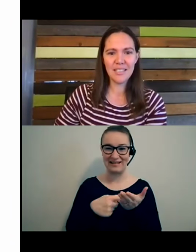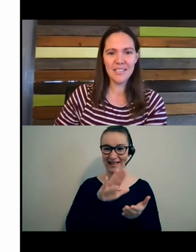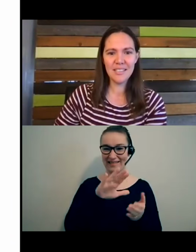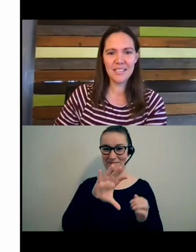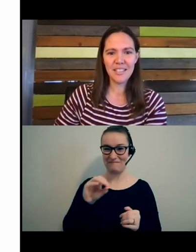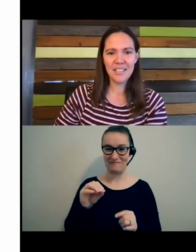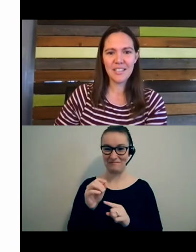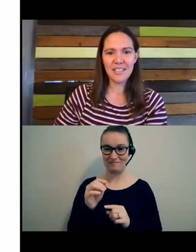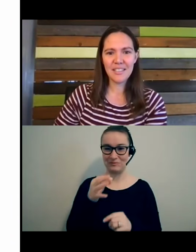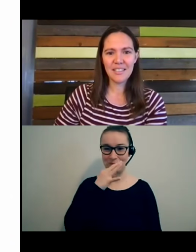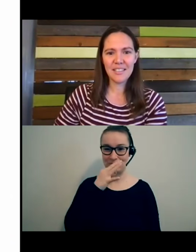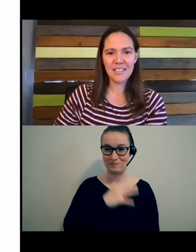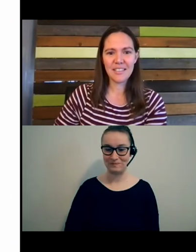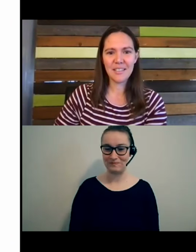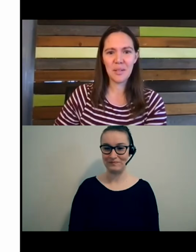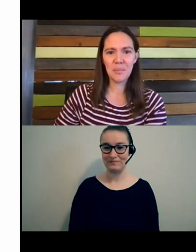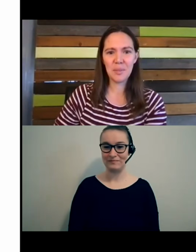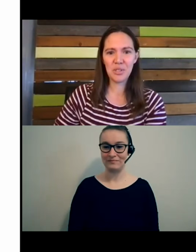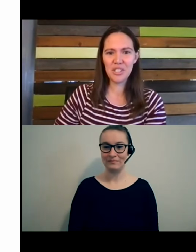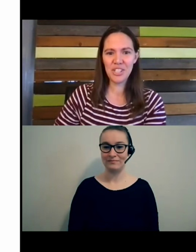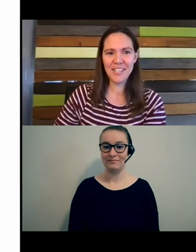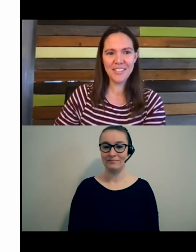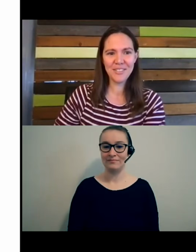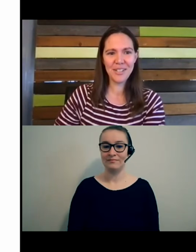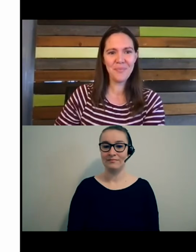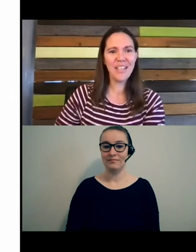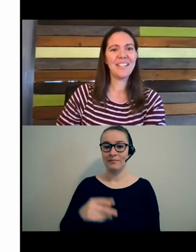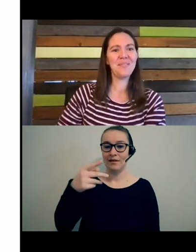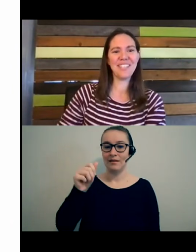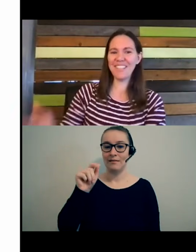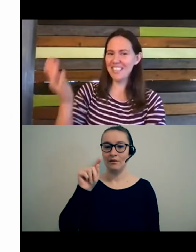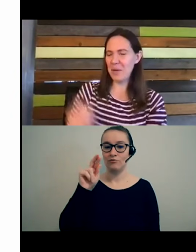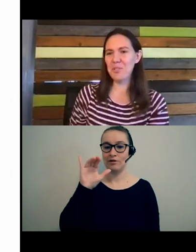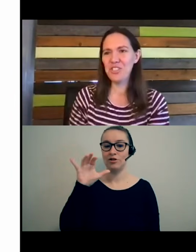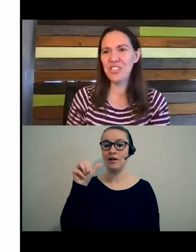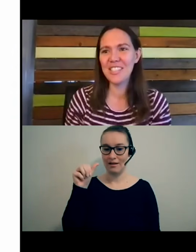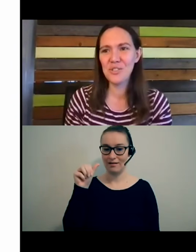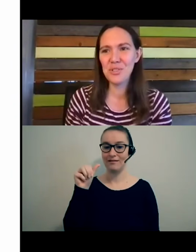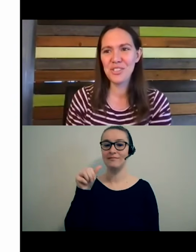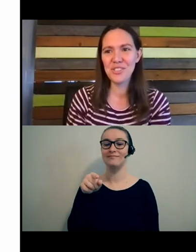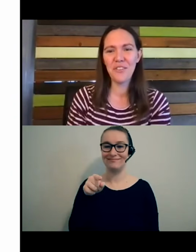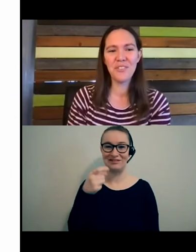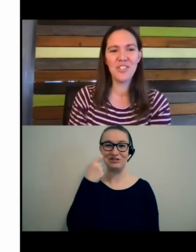And Patricia, you have come. And Patricia just introduced herself in the Chat.